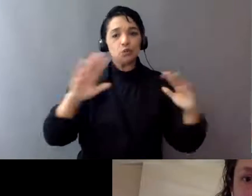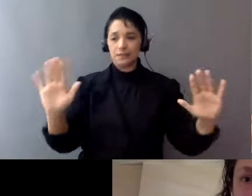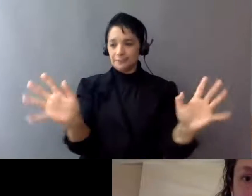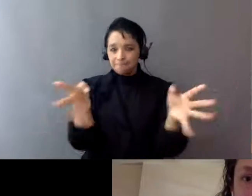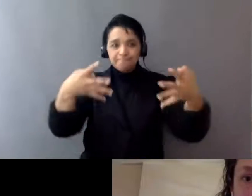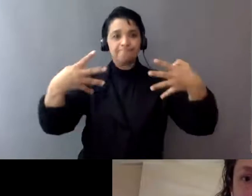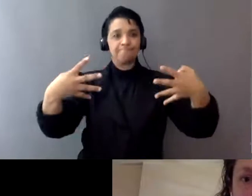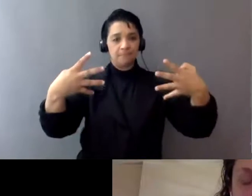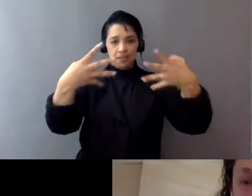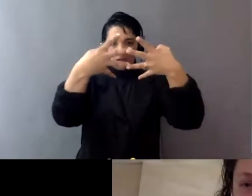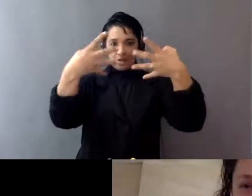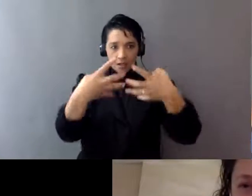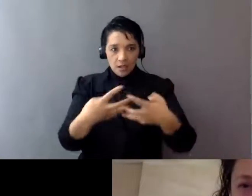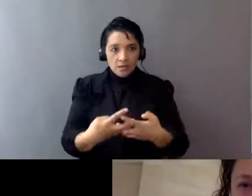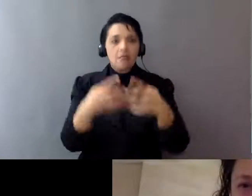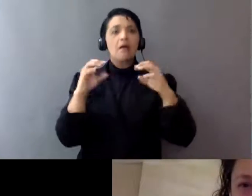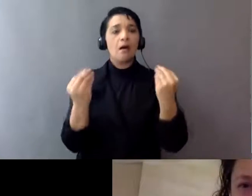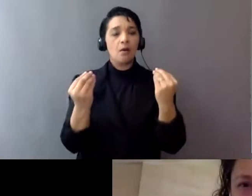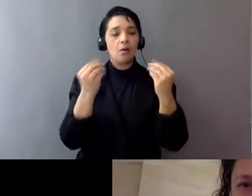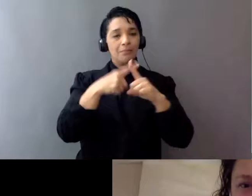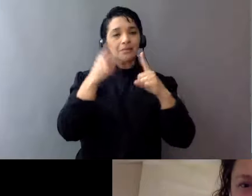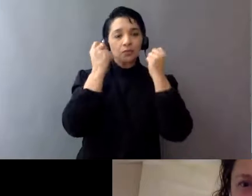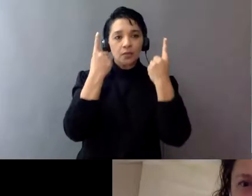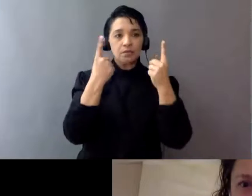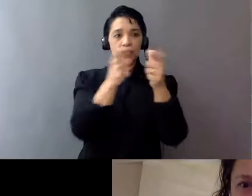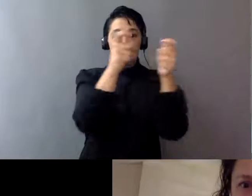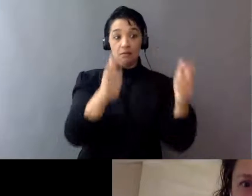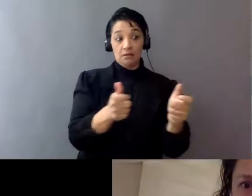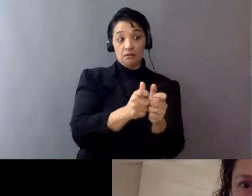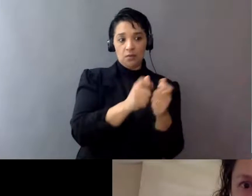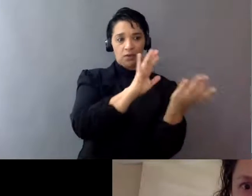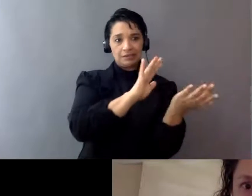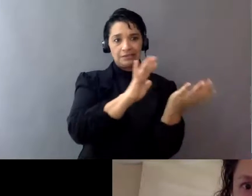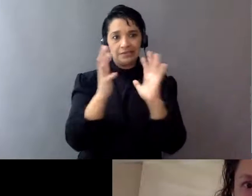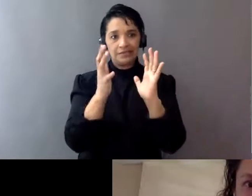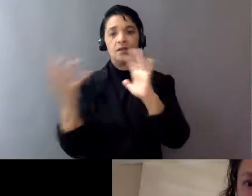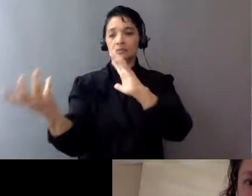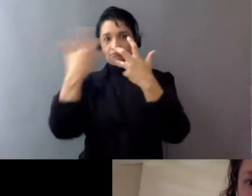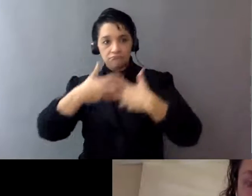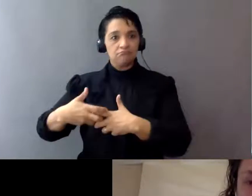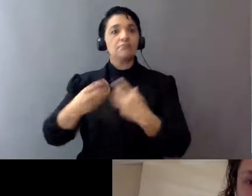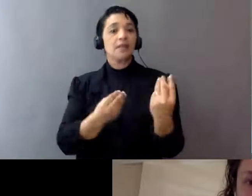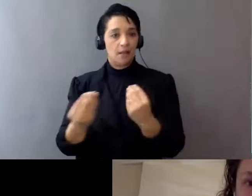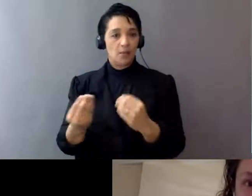can use that can be shifted and compared. There is no specifics. Everyone has different ways to organize their data collection and case studies, you see